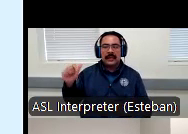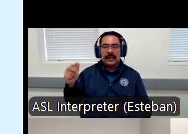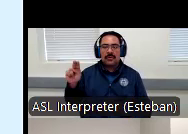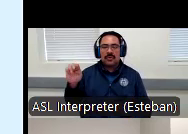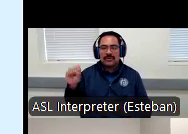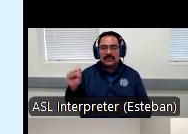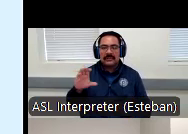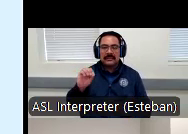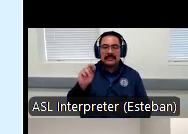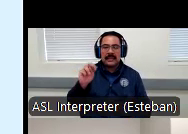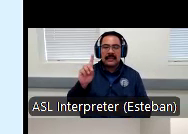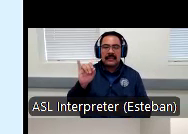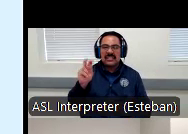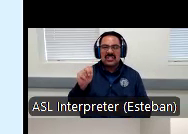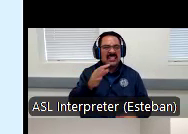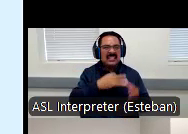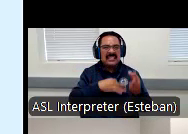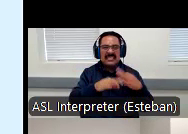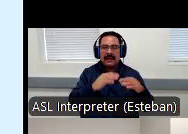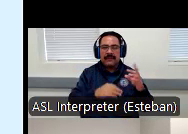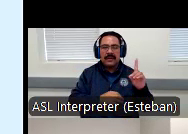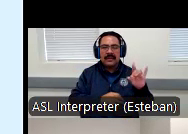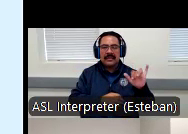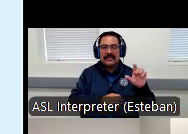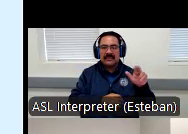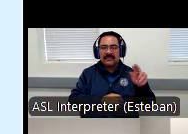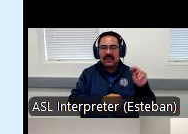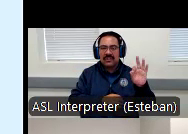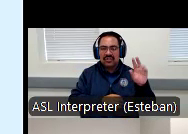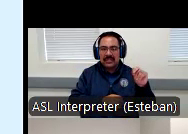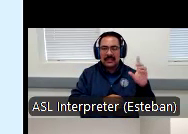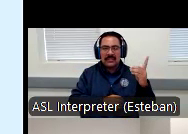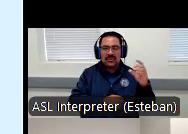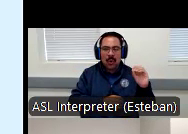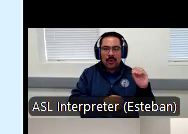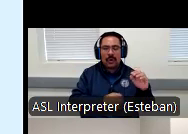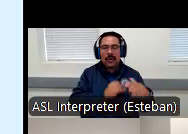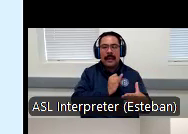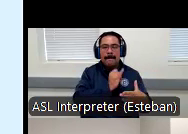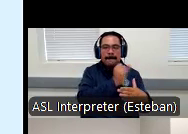instead of dysfunction, disorder, impairment, disease, because these kinds of words suggest that